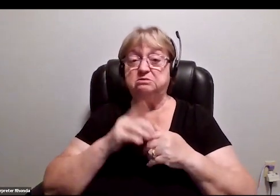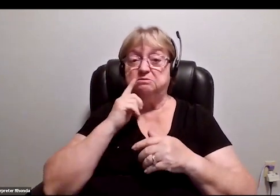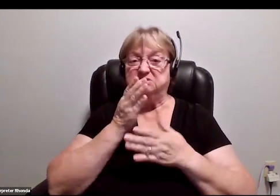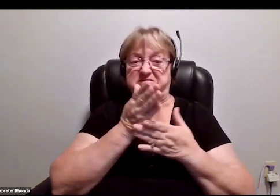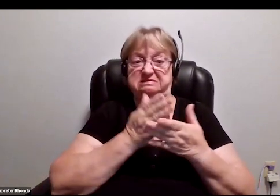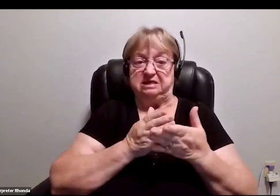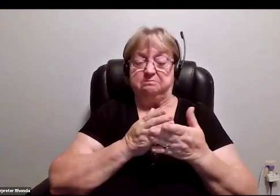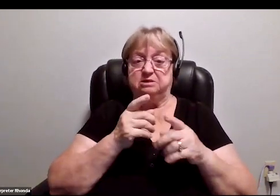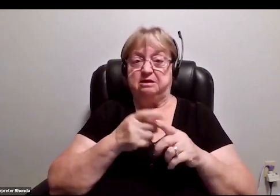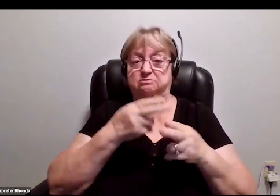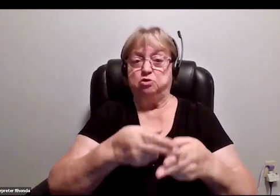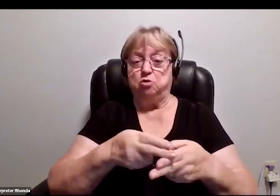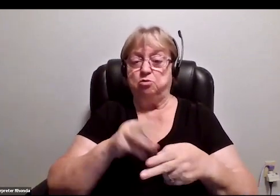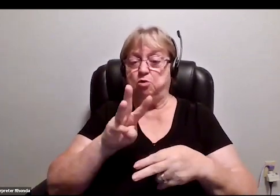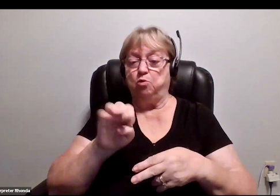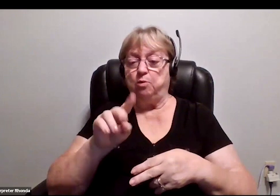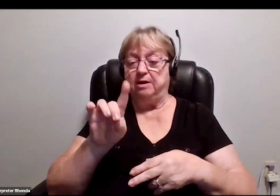and it was called Wedged Power Supply Plug.